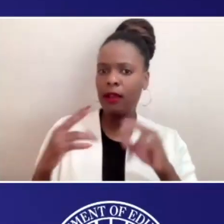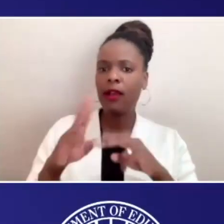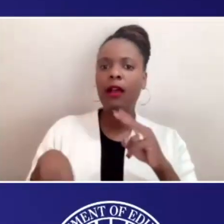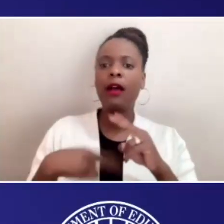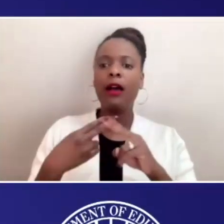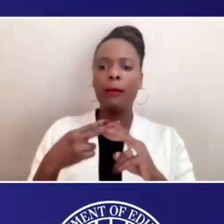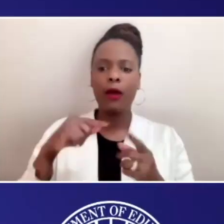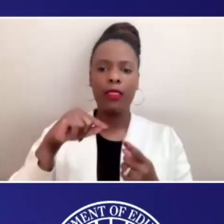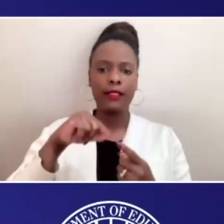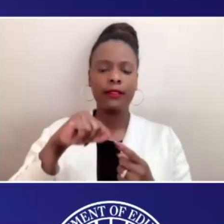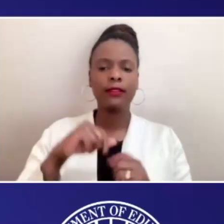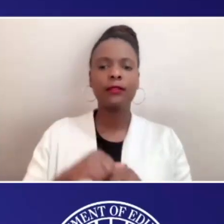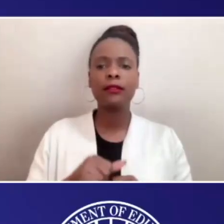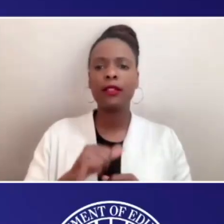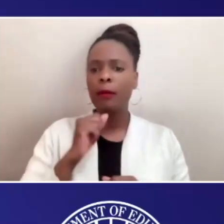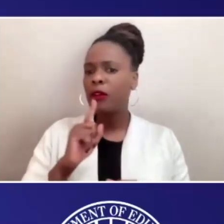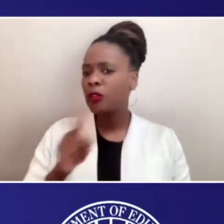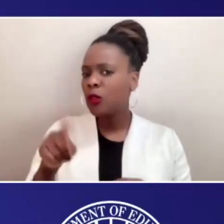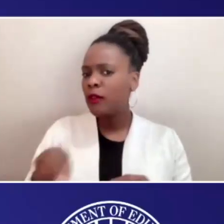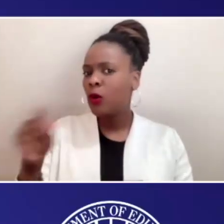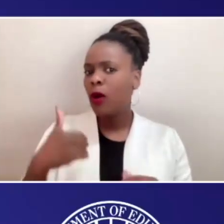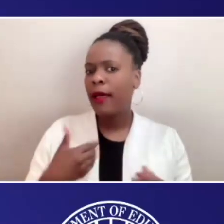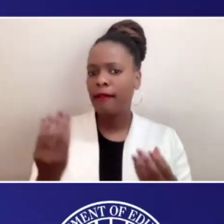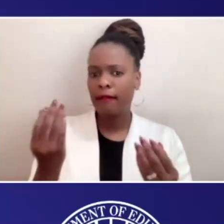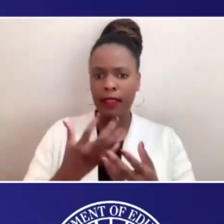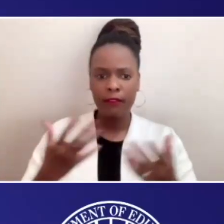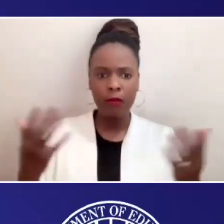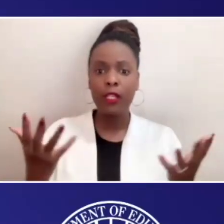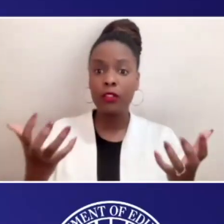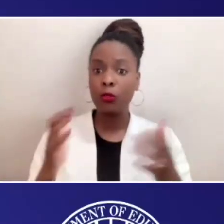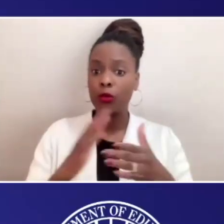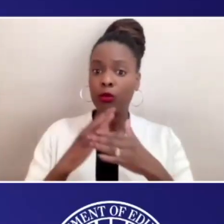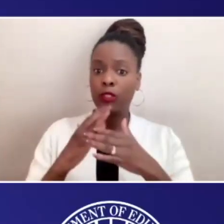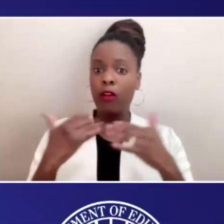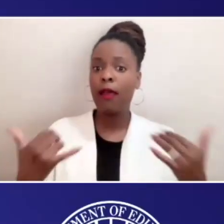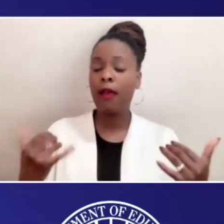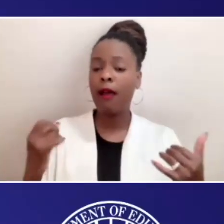And I don't know if you have any of that information that you would like to share now or you want to do that in writing,